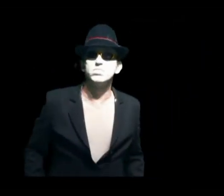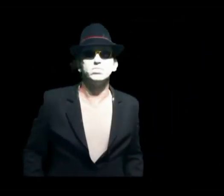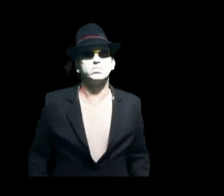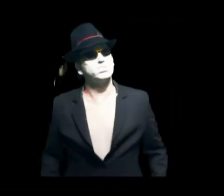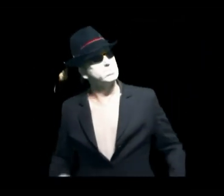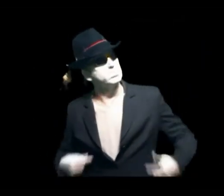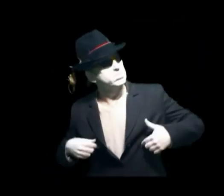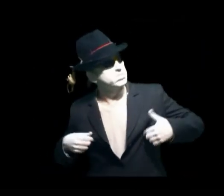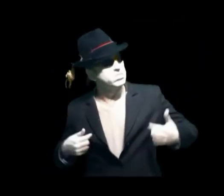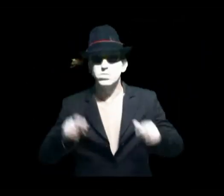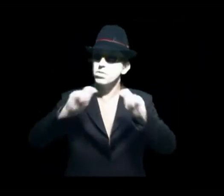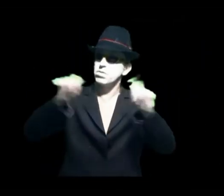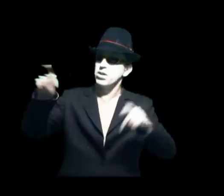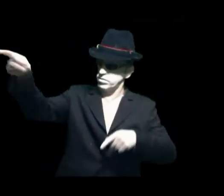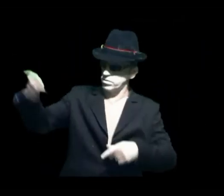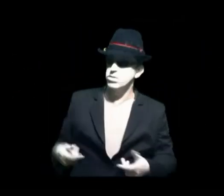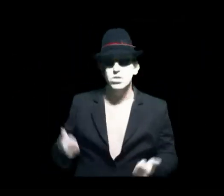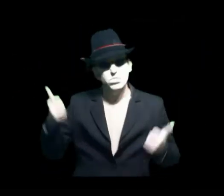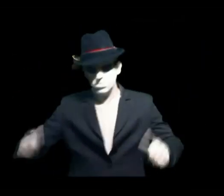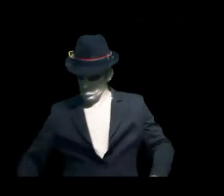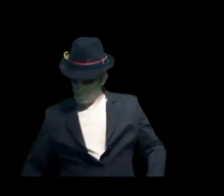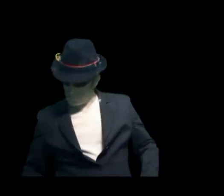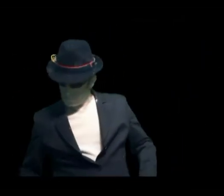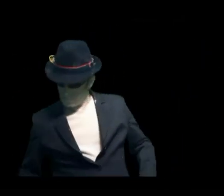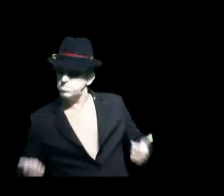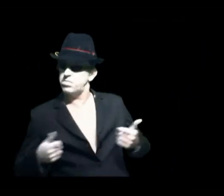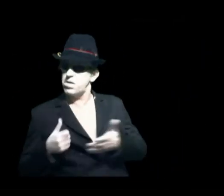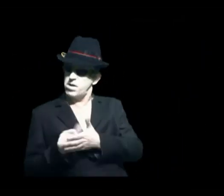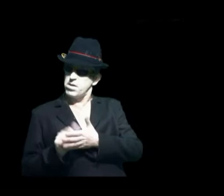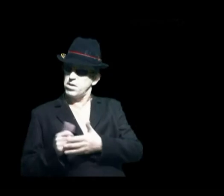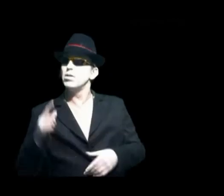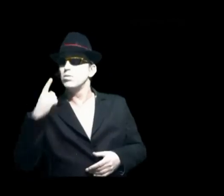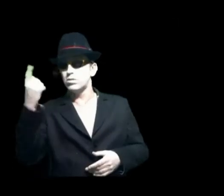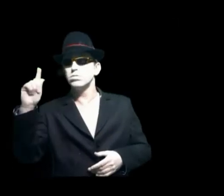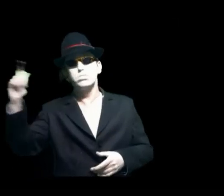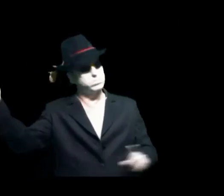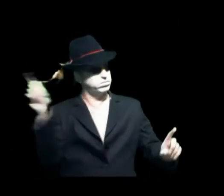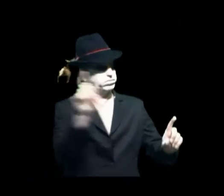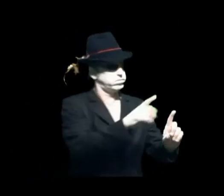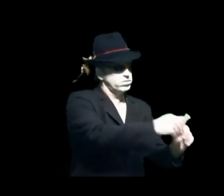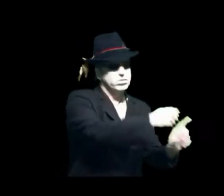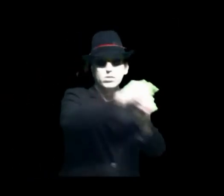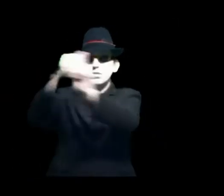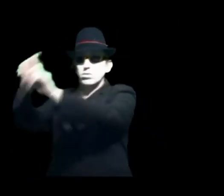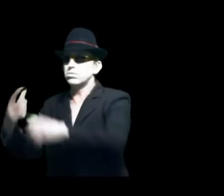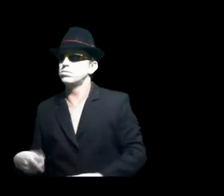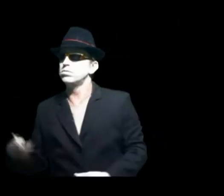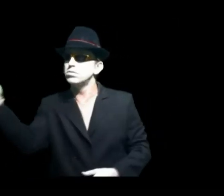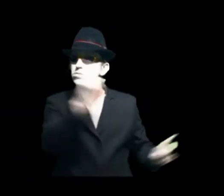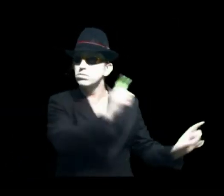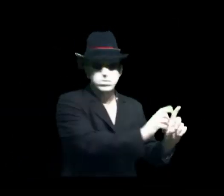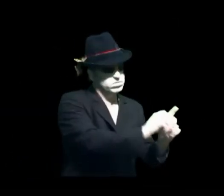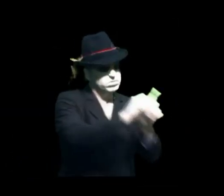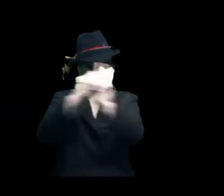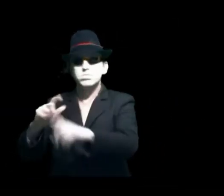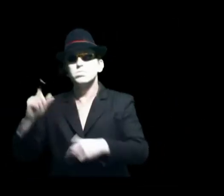This is some it's ok to get yours but you better come back and help someone climb up over that invisible fence shit